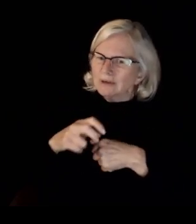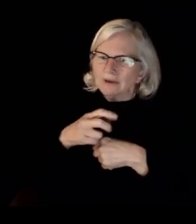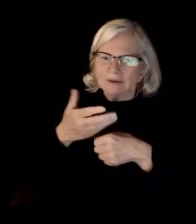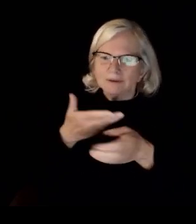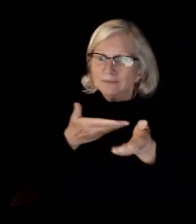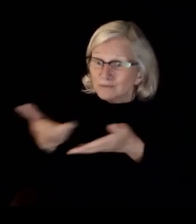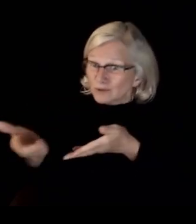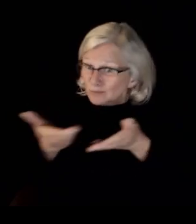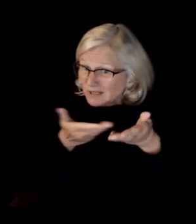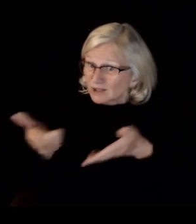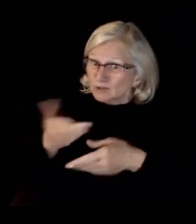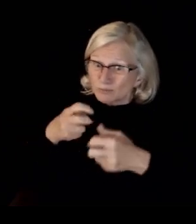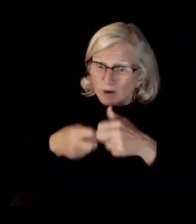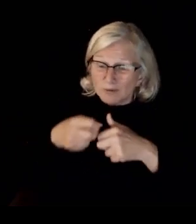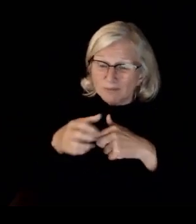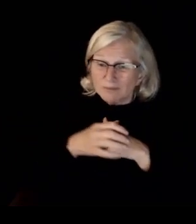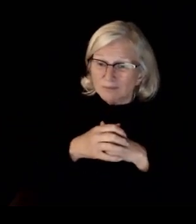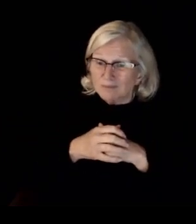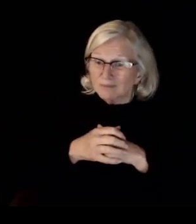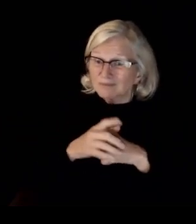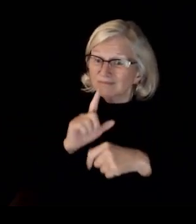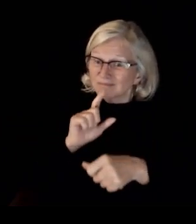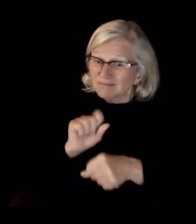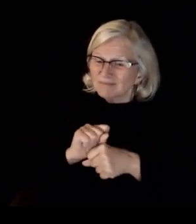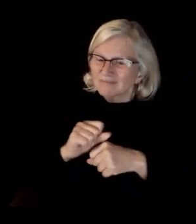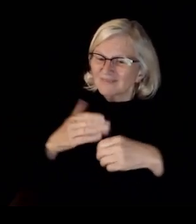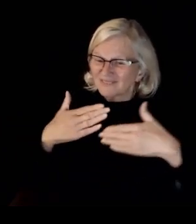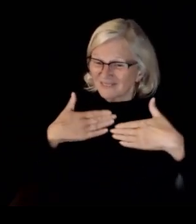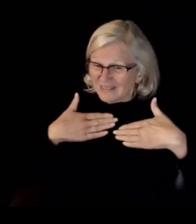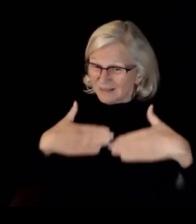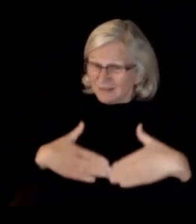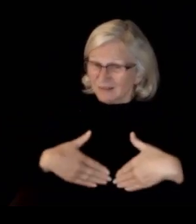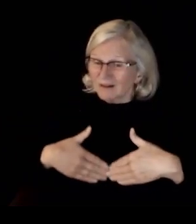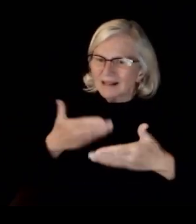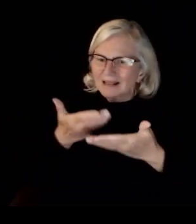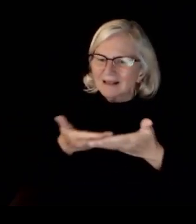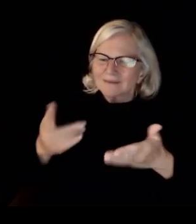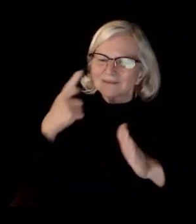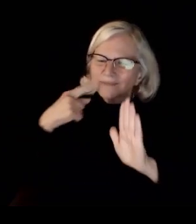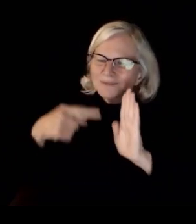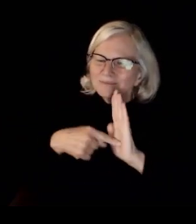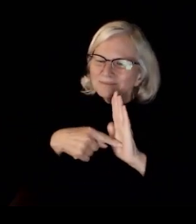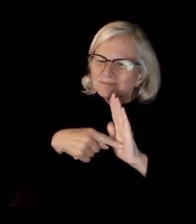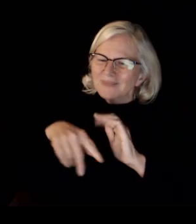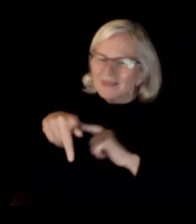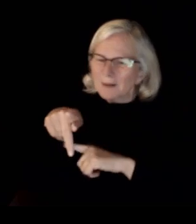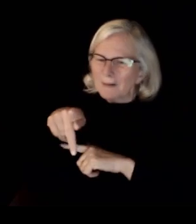equipment like the little pipettes that are used in the machines to process the samples.